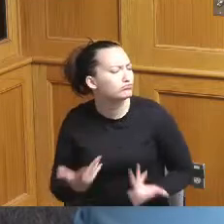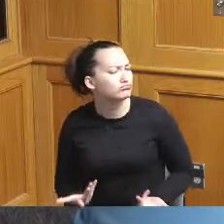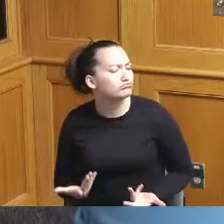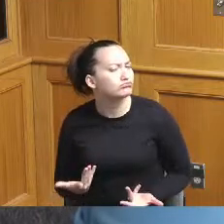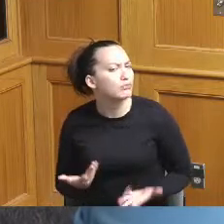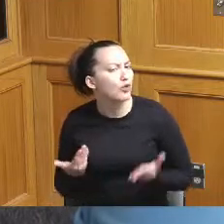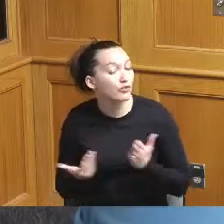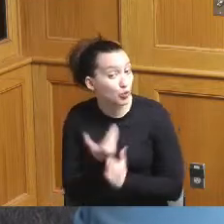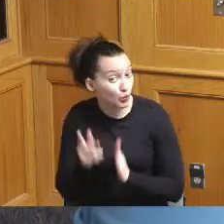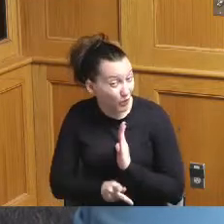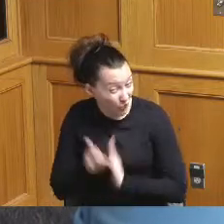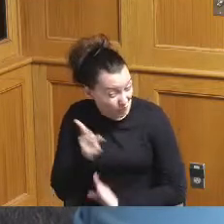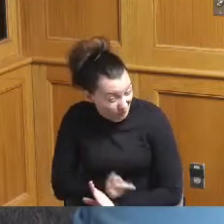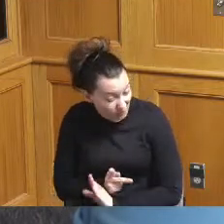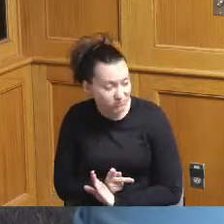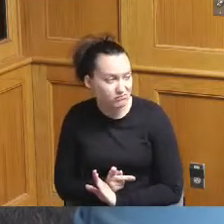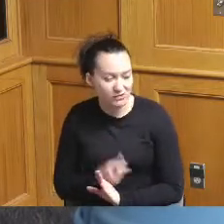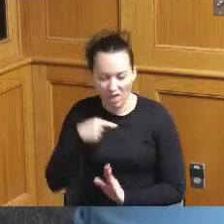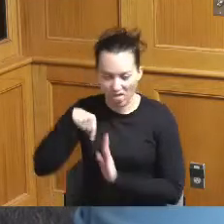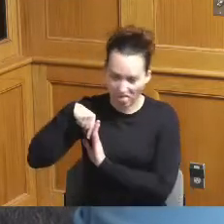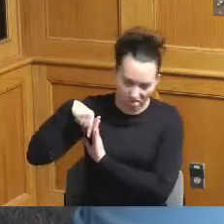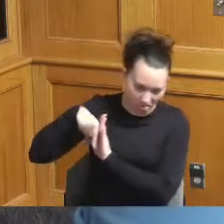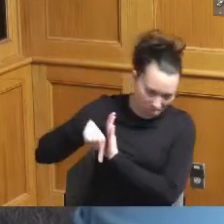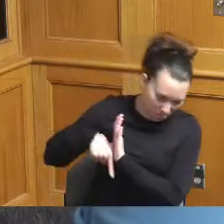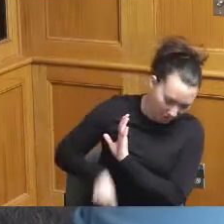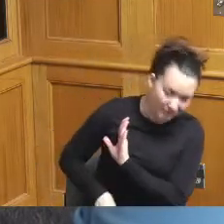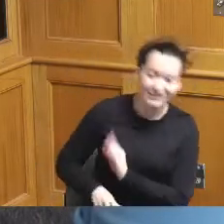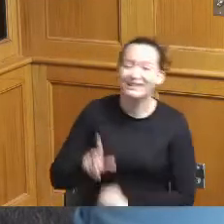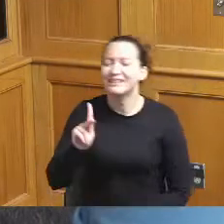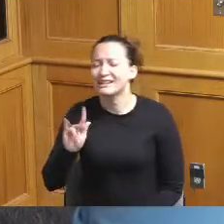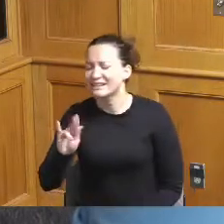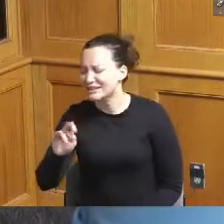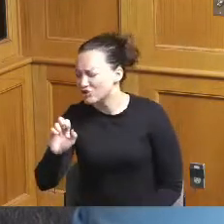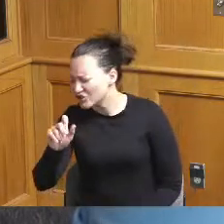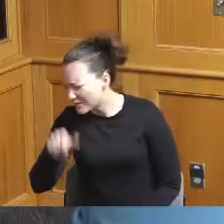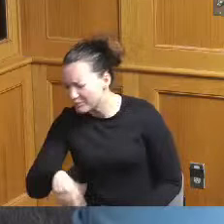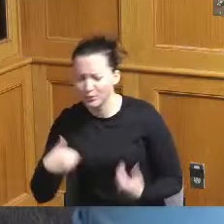got the new programs and I won't go all into them but you have to kinship and the youth services